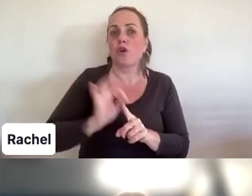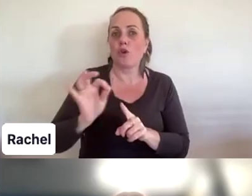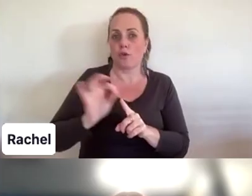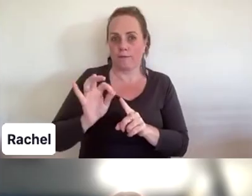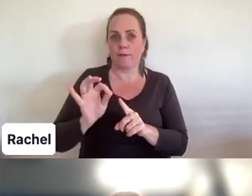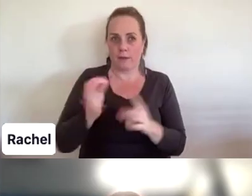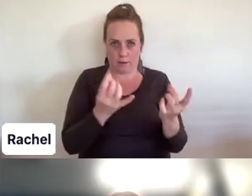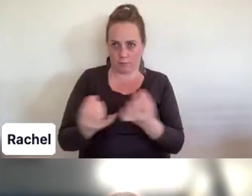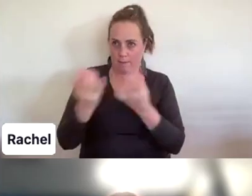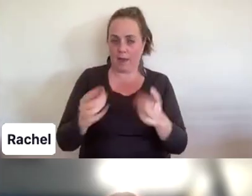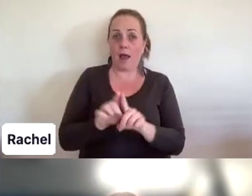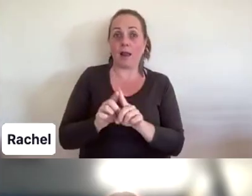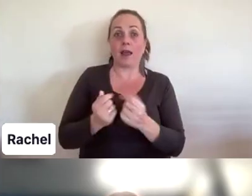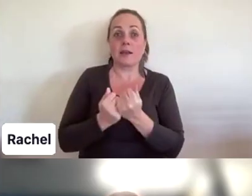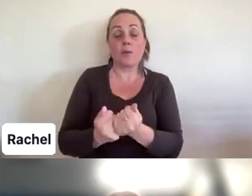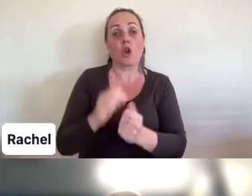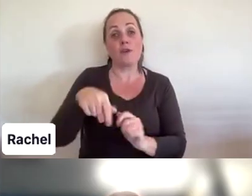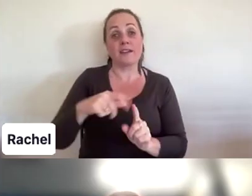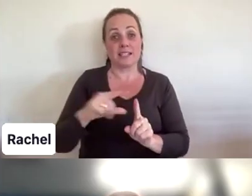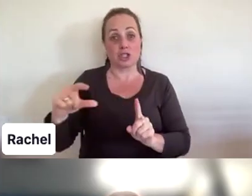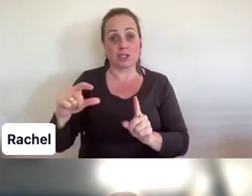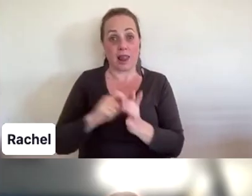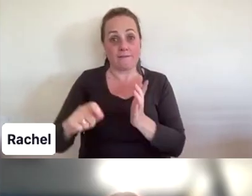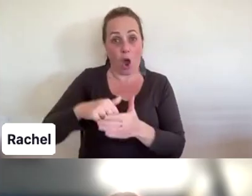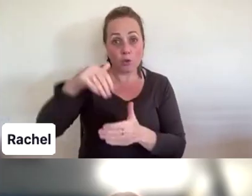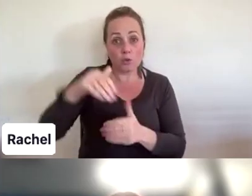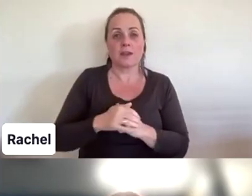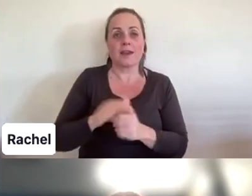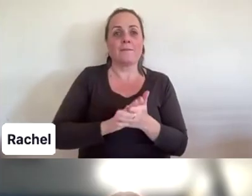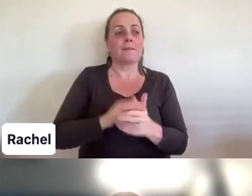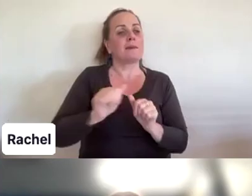innovation, like digital voting where it can improve independence, while also ensuring these